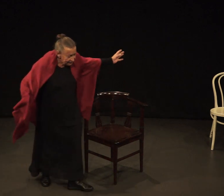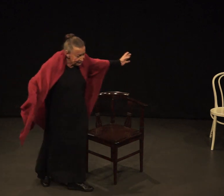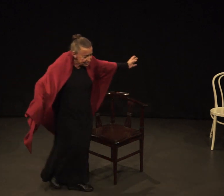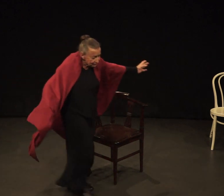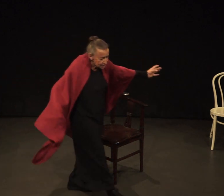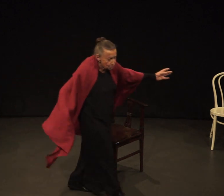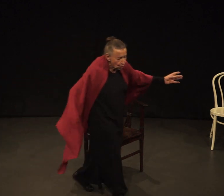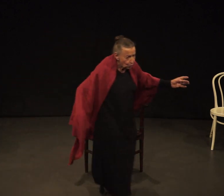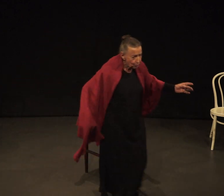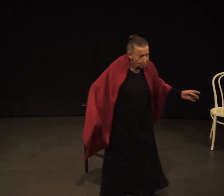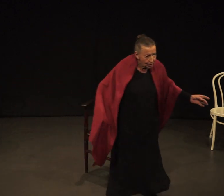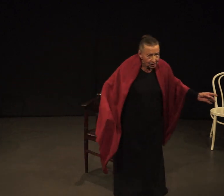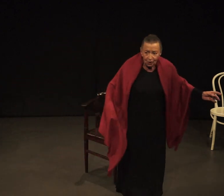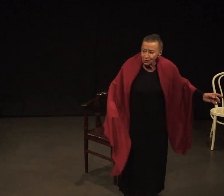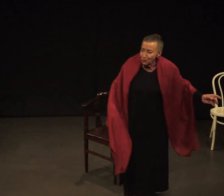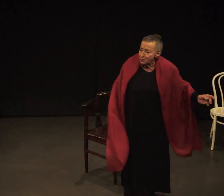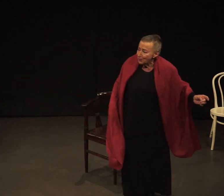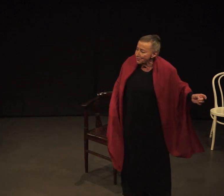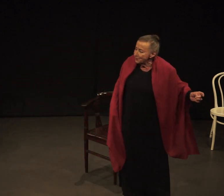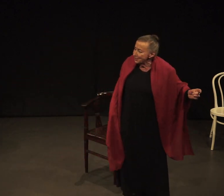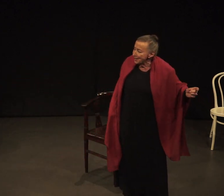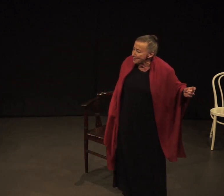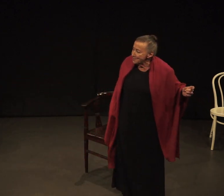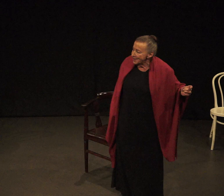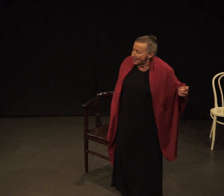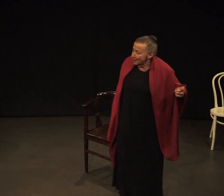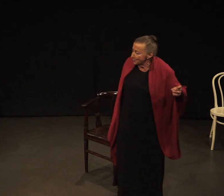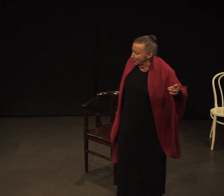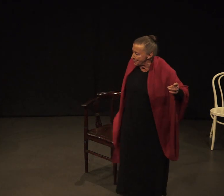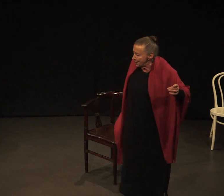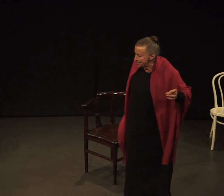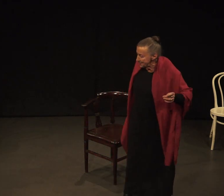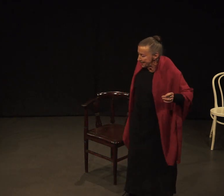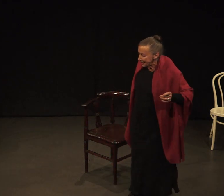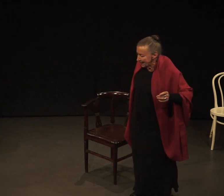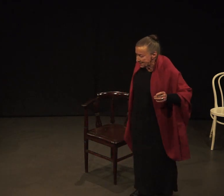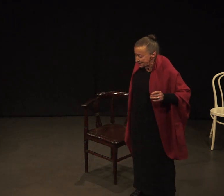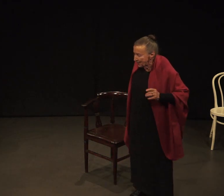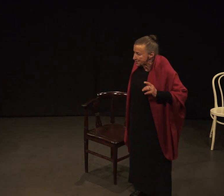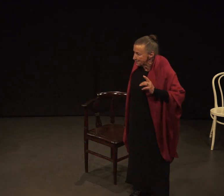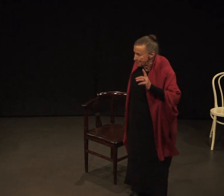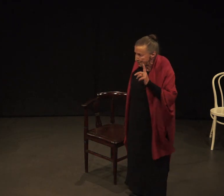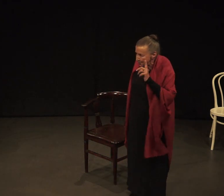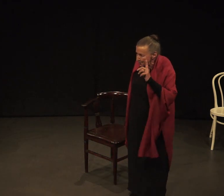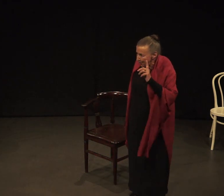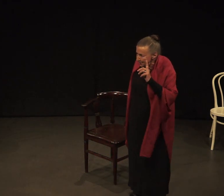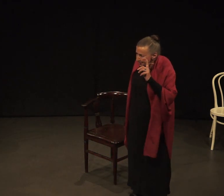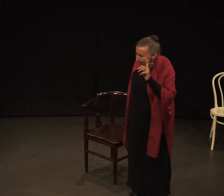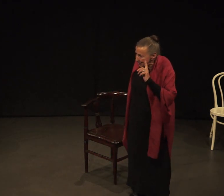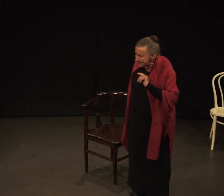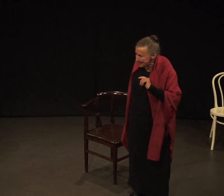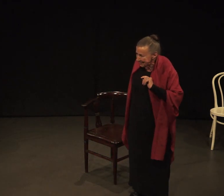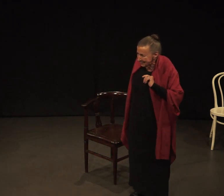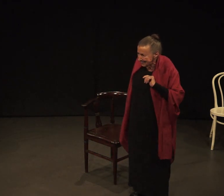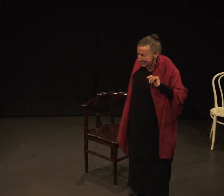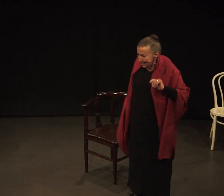The ladies looked for the slim boletus known in song as the mushroom's general.